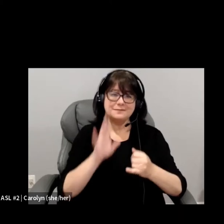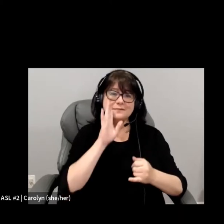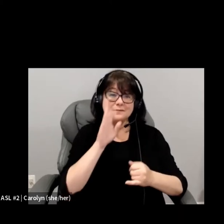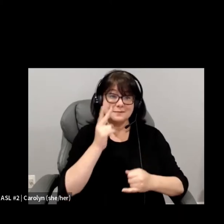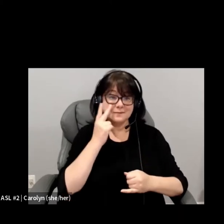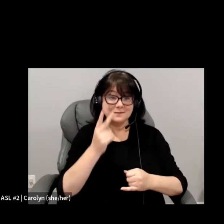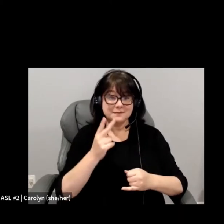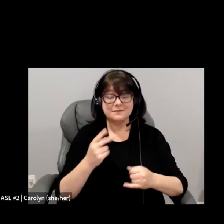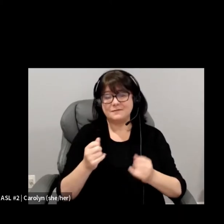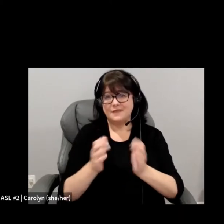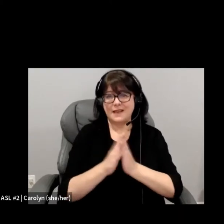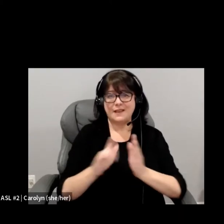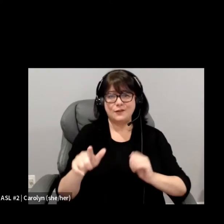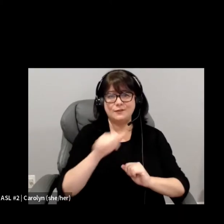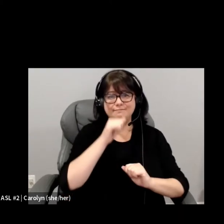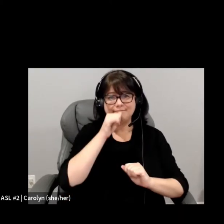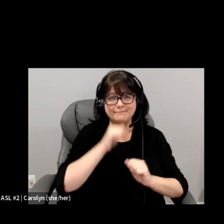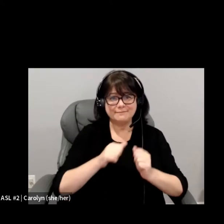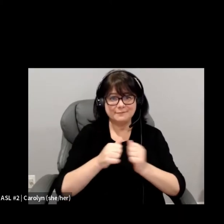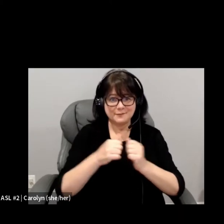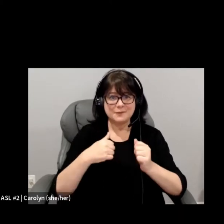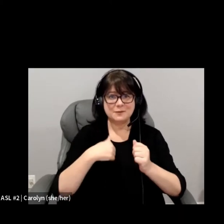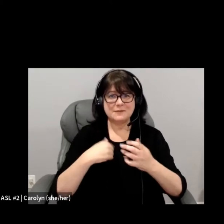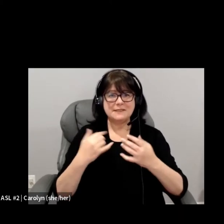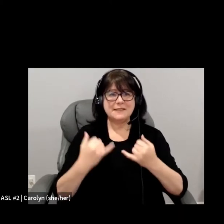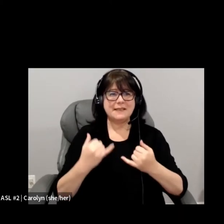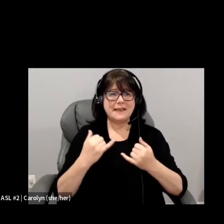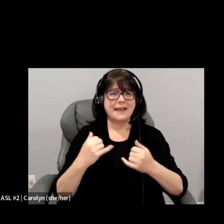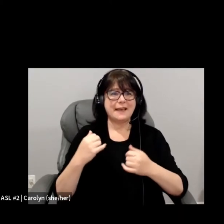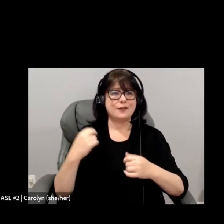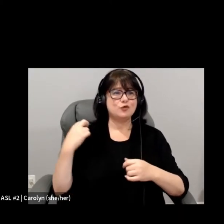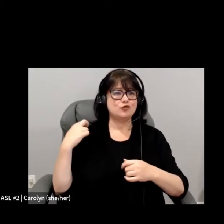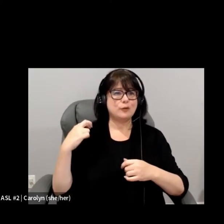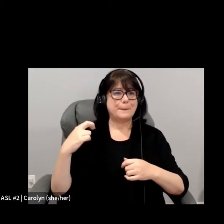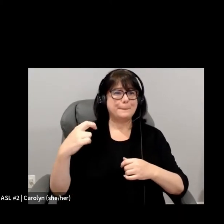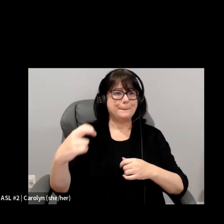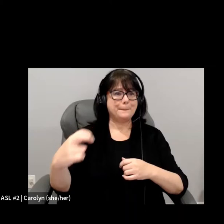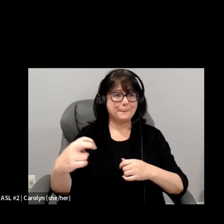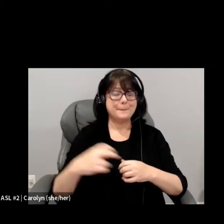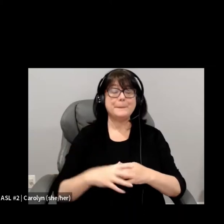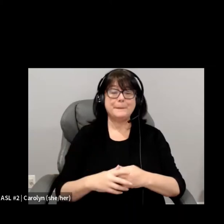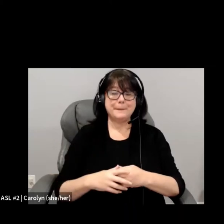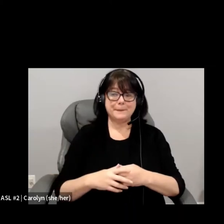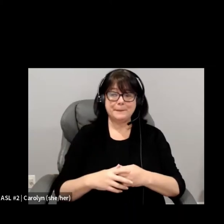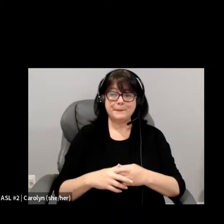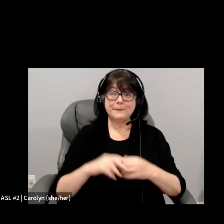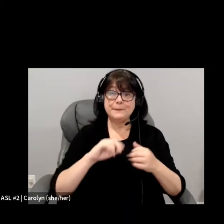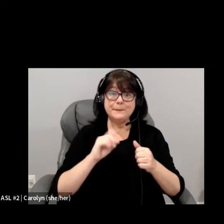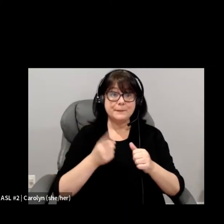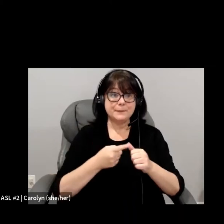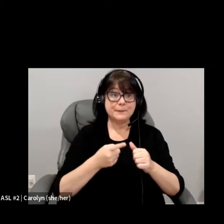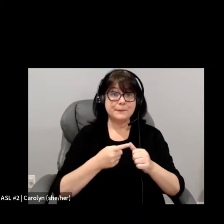BEAR WITH ME. LET ME START TO THE PERIOD ROB ALREADY INTRODUCED YOU TO.